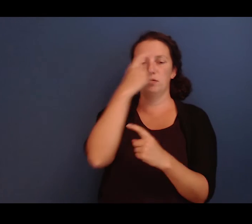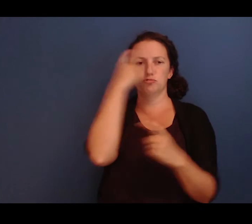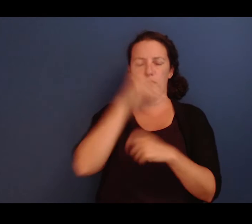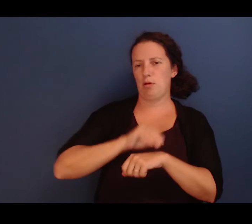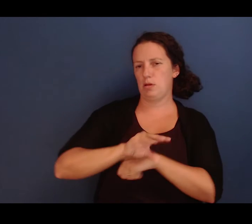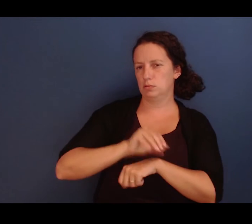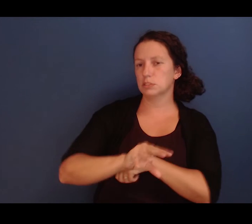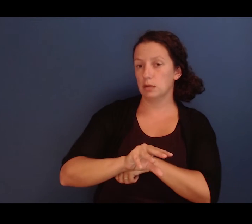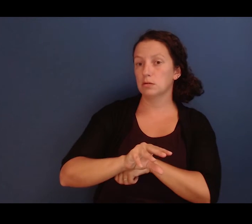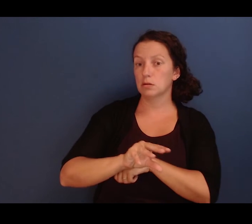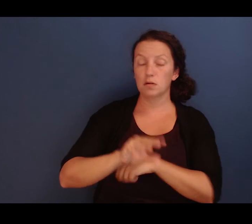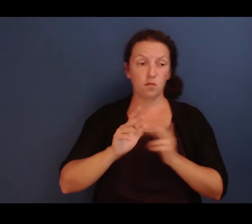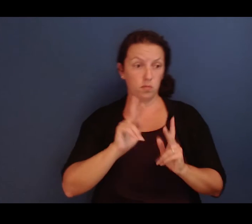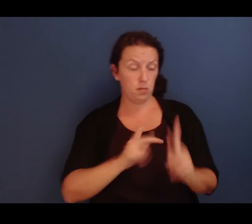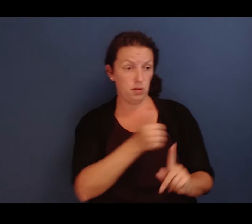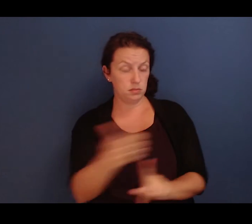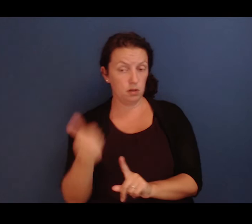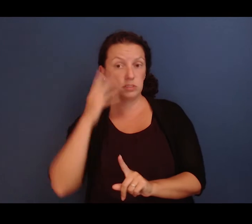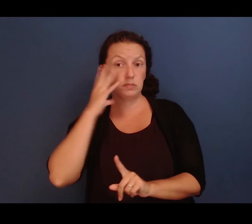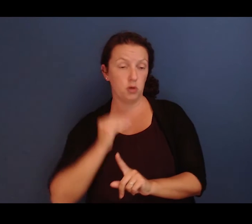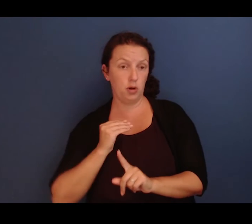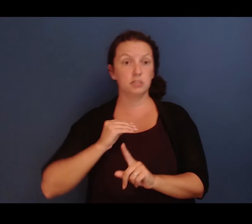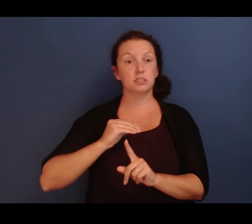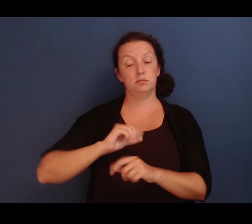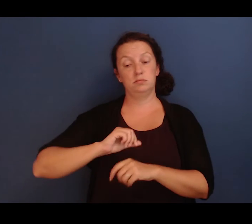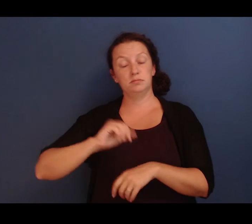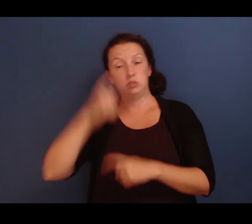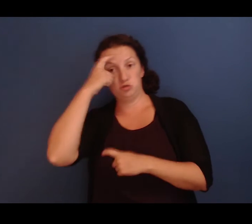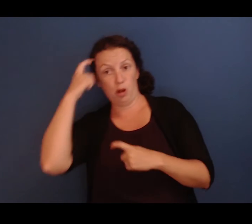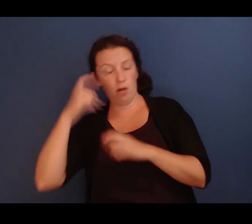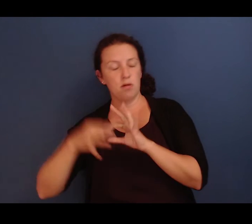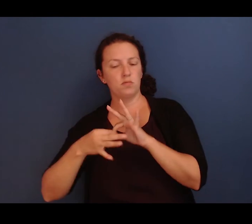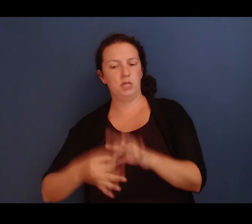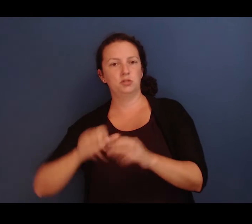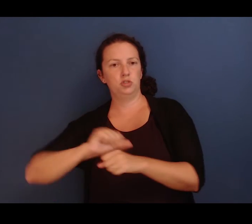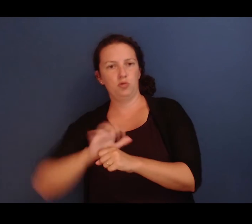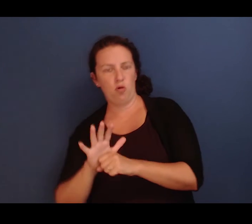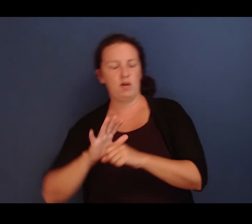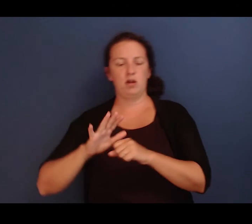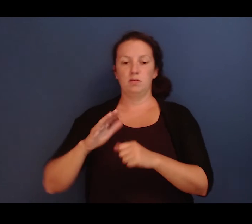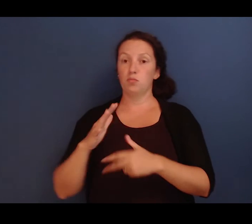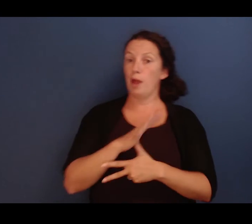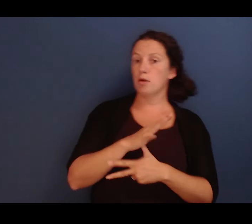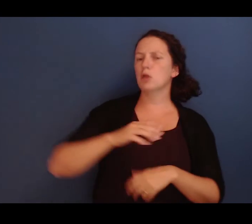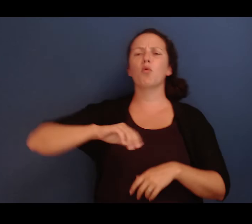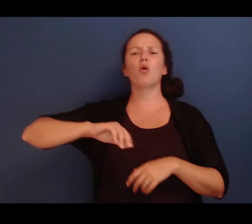for those of us who have experienced either primary or secondary trauma due to this devastating pandemic.